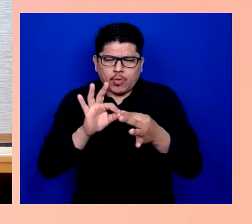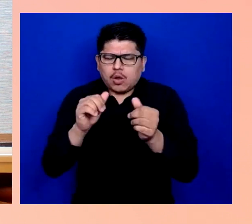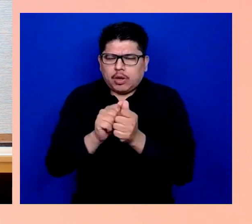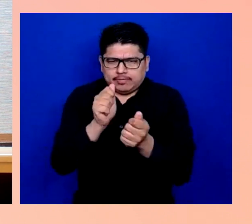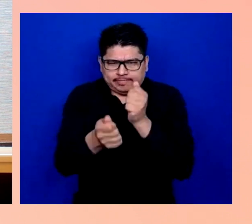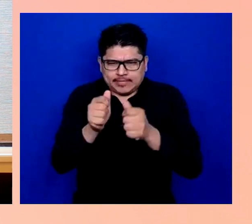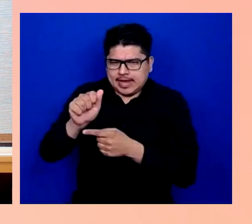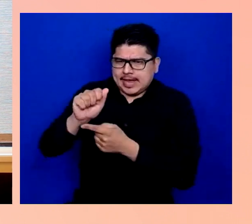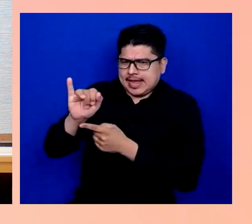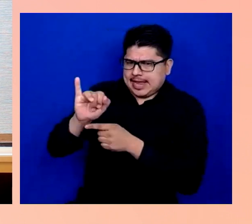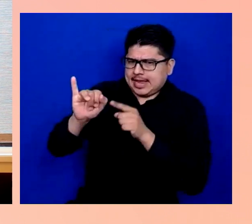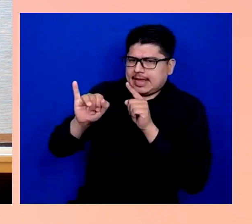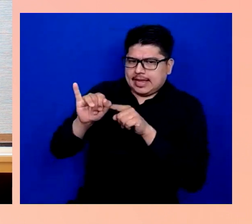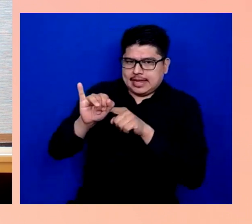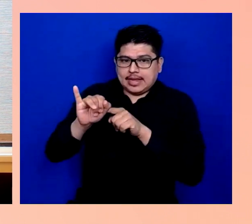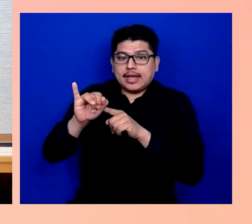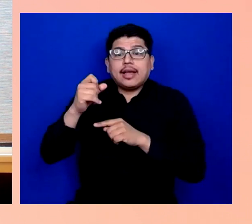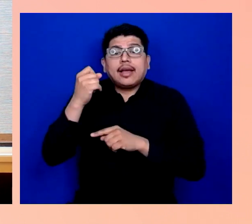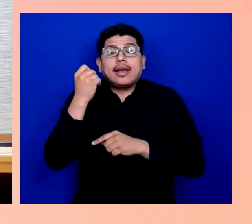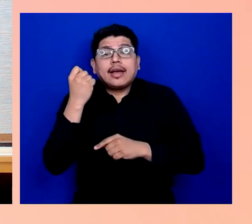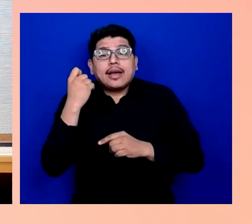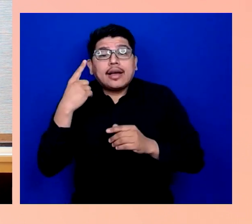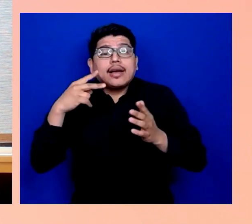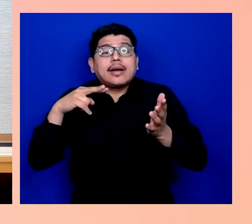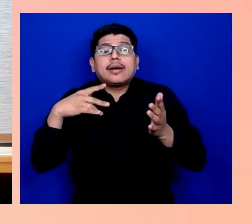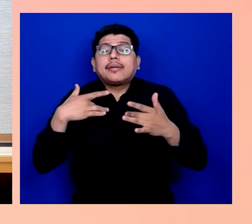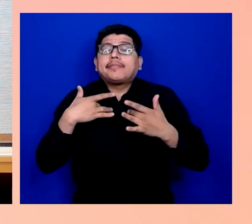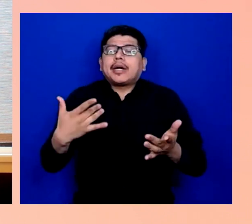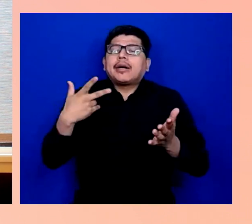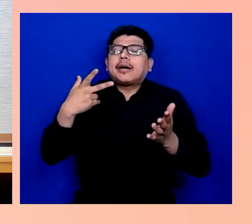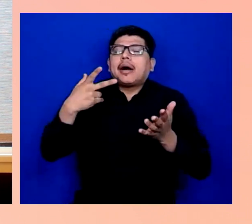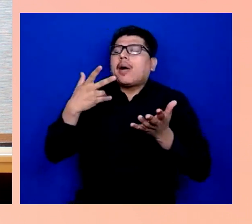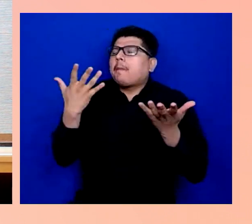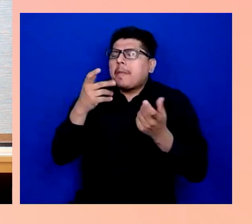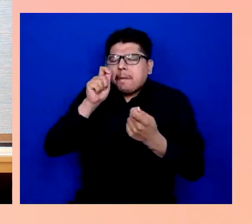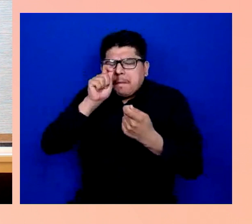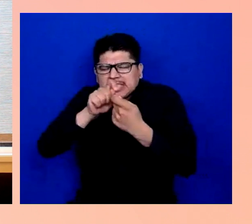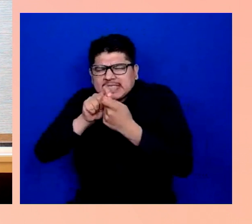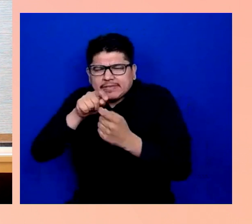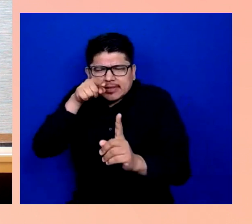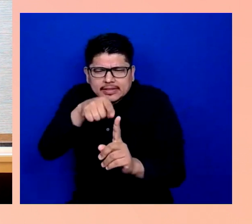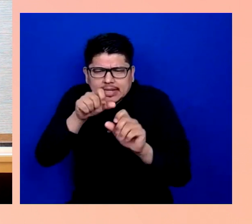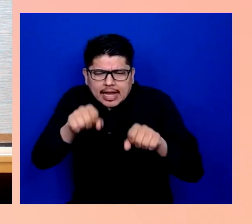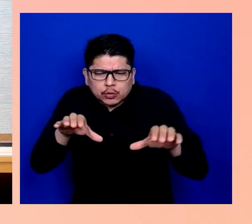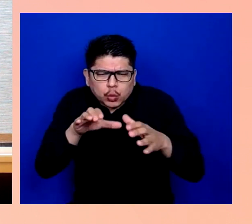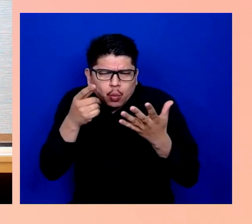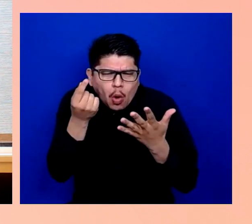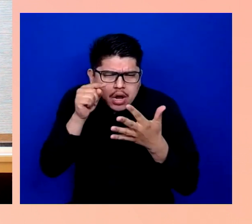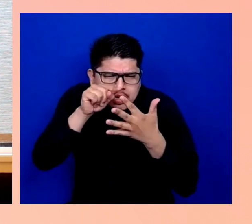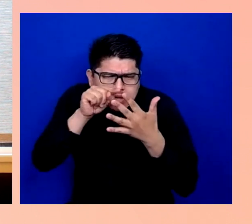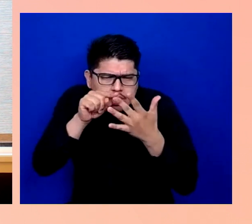what can this particular thing do, feature, device, technology, whatever it is?